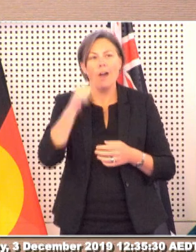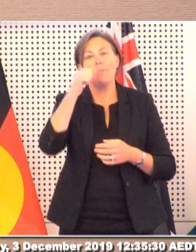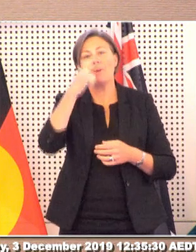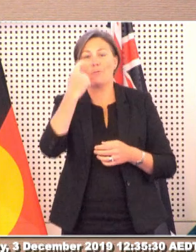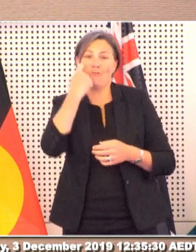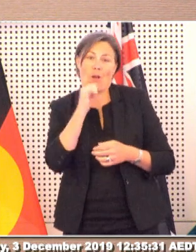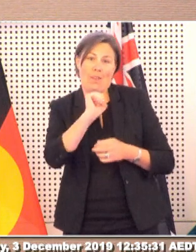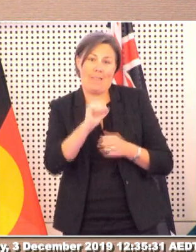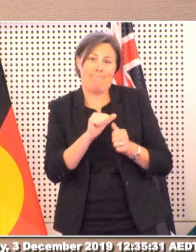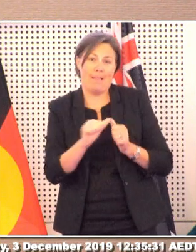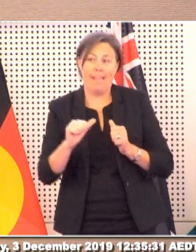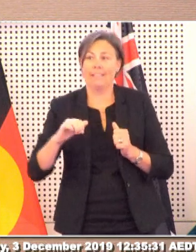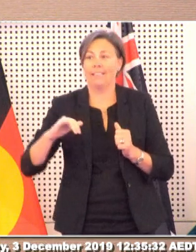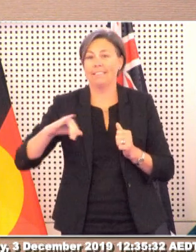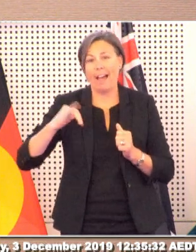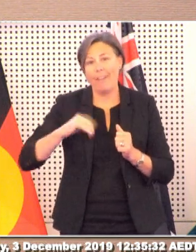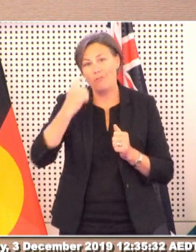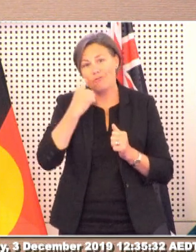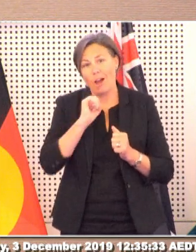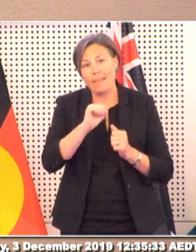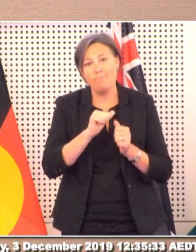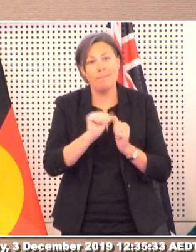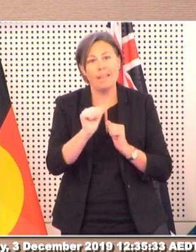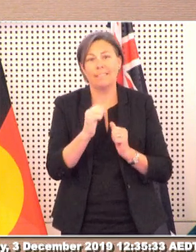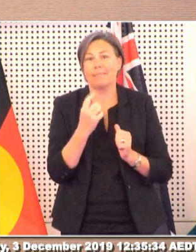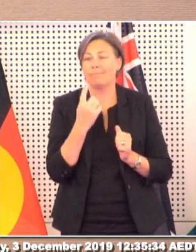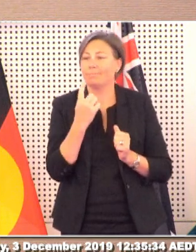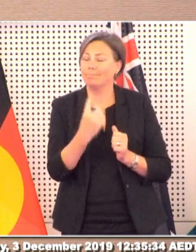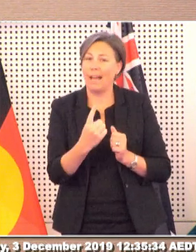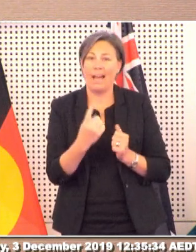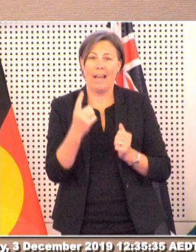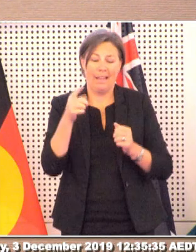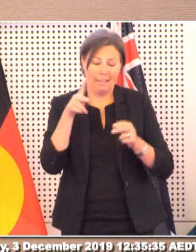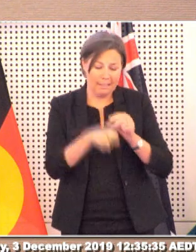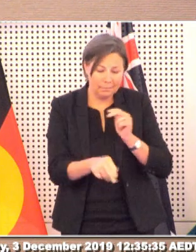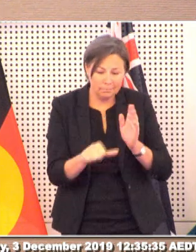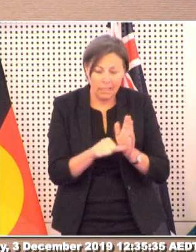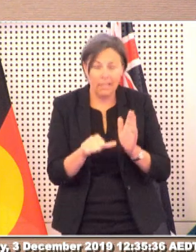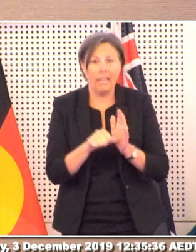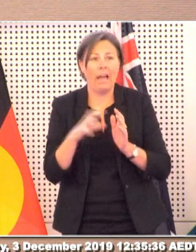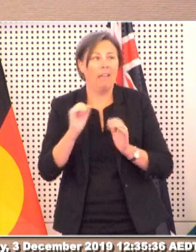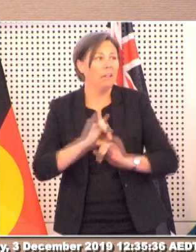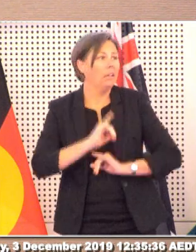But it’s been crisis-driven for so long and it’s so resource constrained, people just